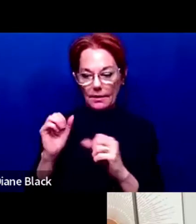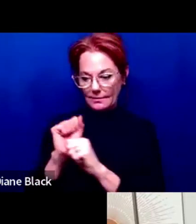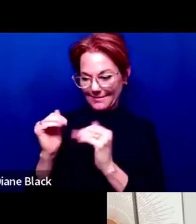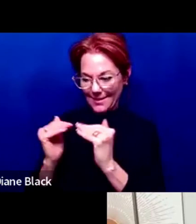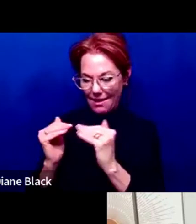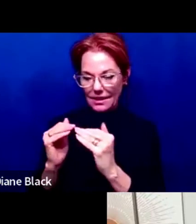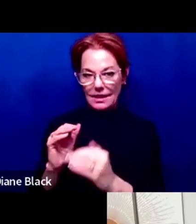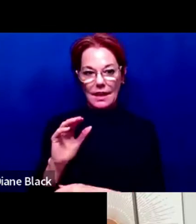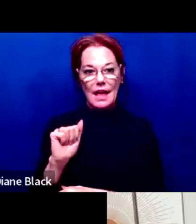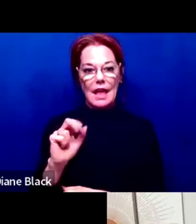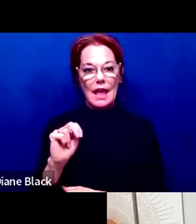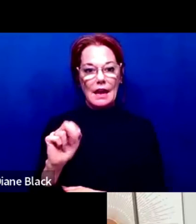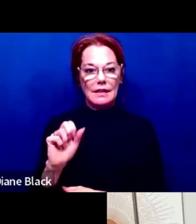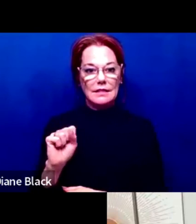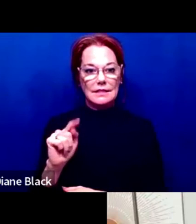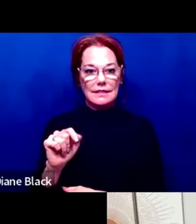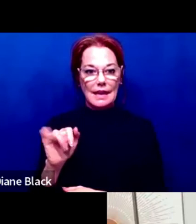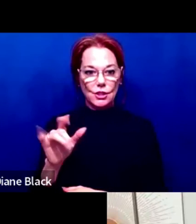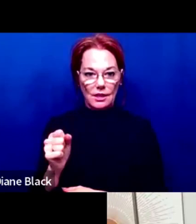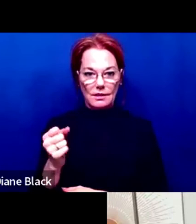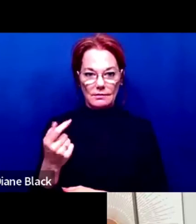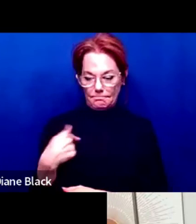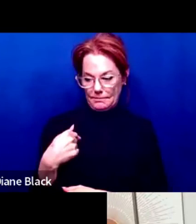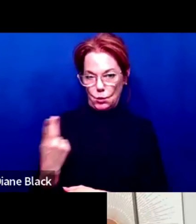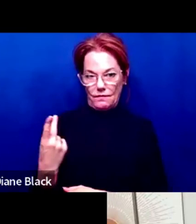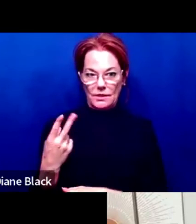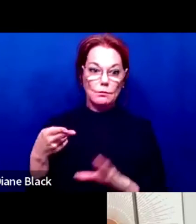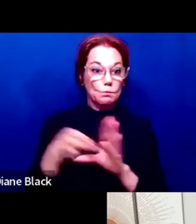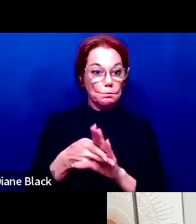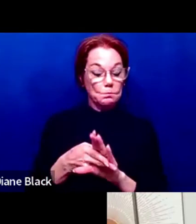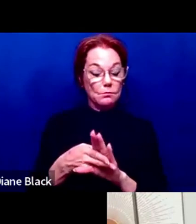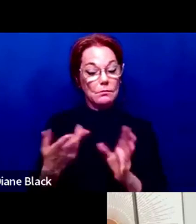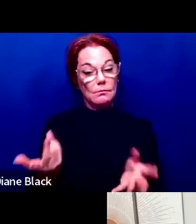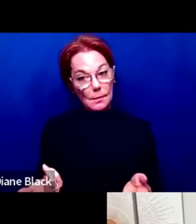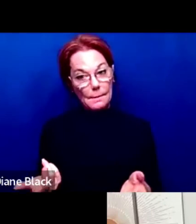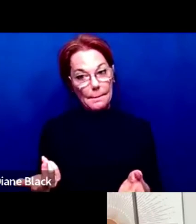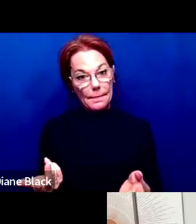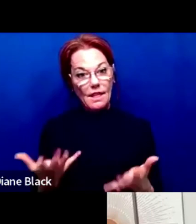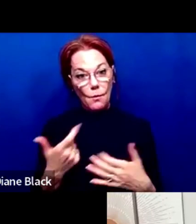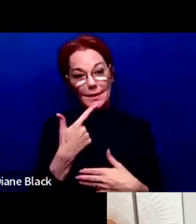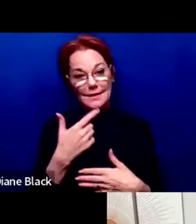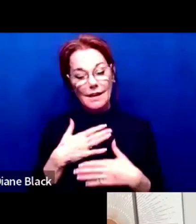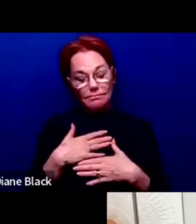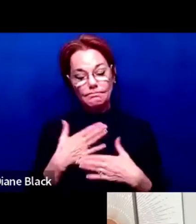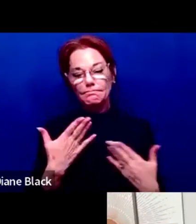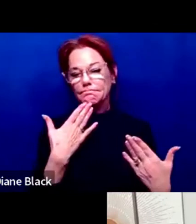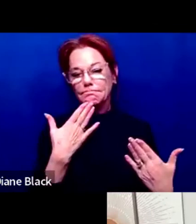and I to participate in this process right off the bat, and I just want to say how grateful I am that it was a requirement in